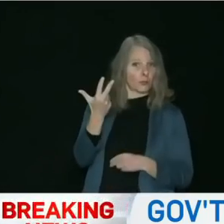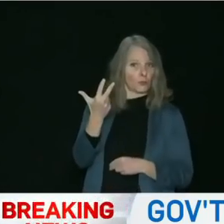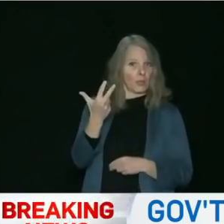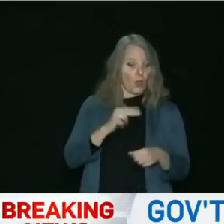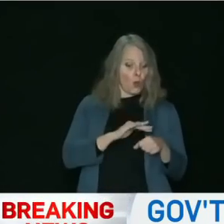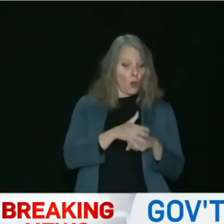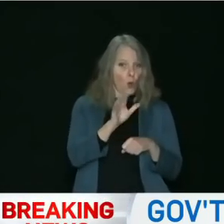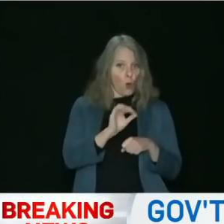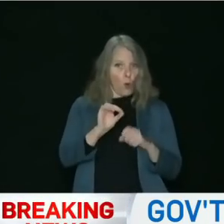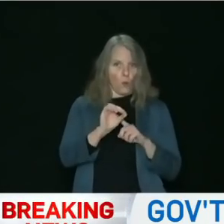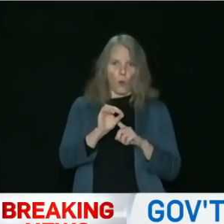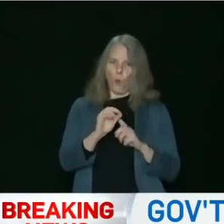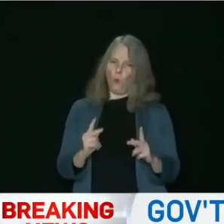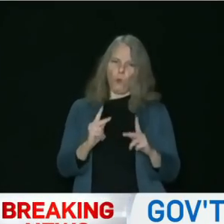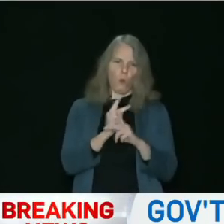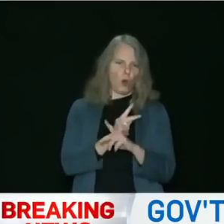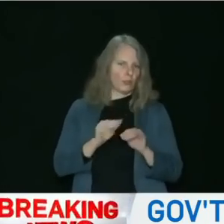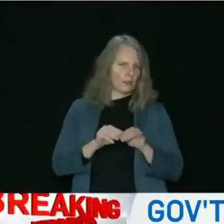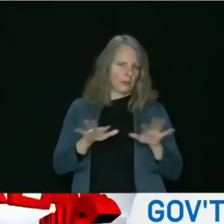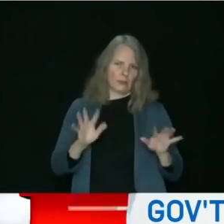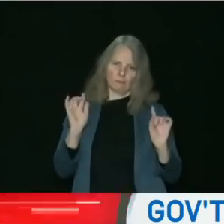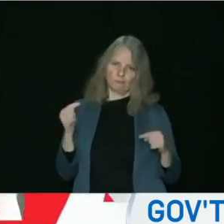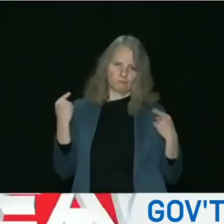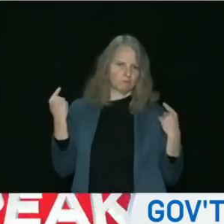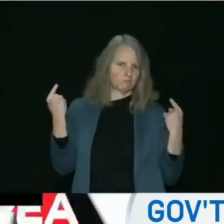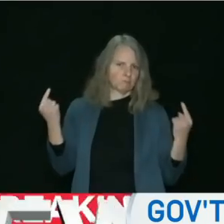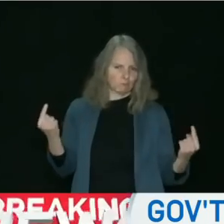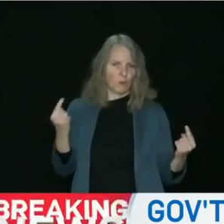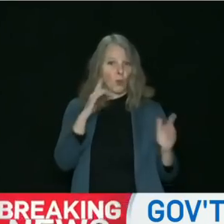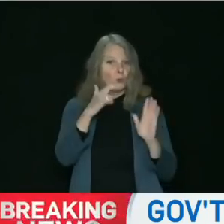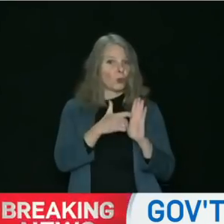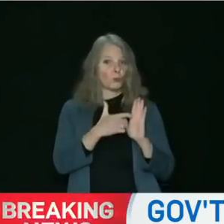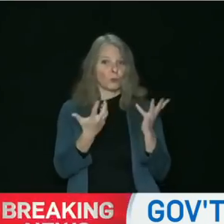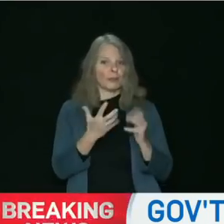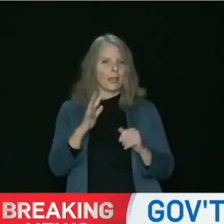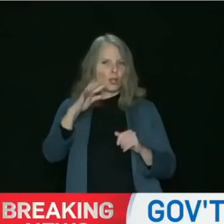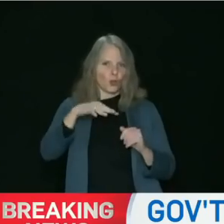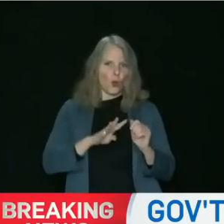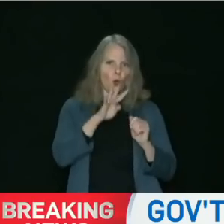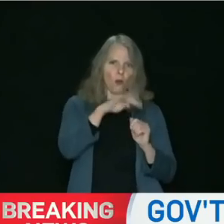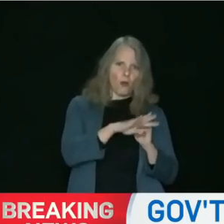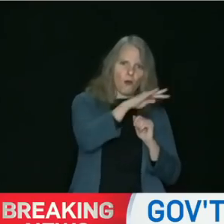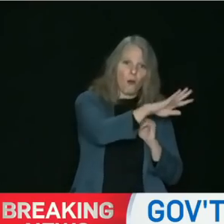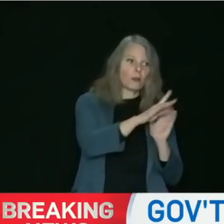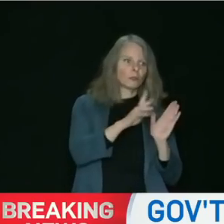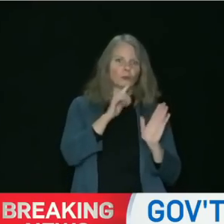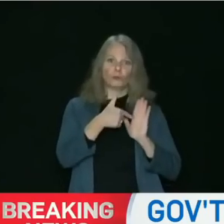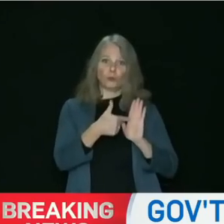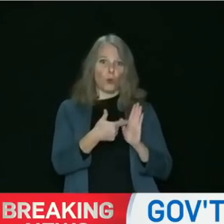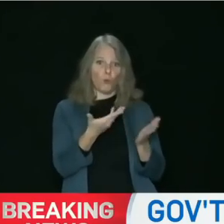IN TERMS OF SEVERITY. SLIDE 3, OMICRON IS THE MOST